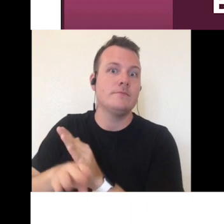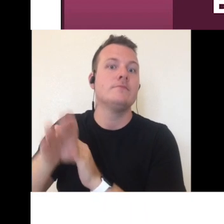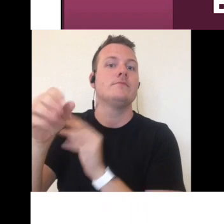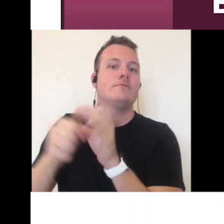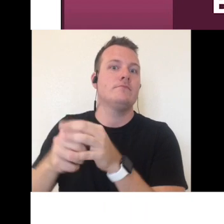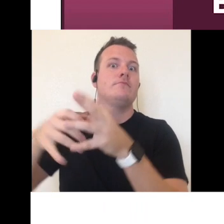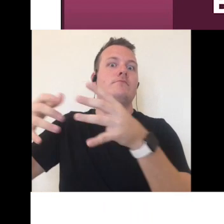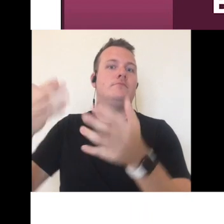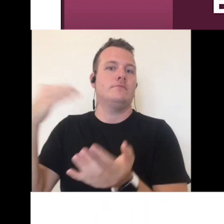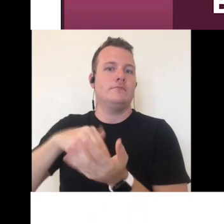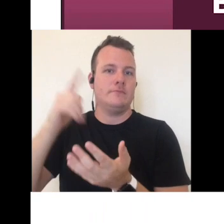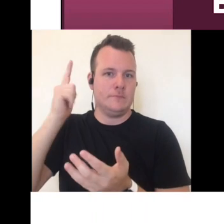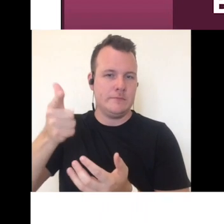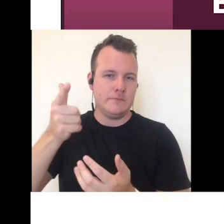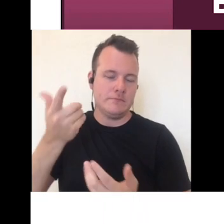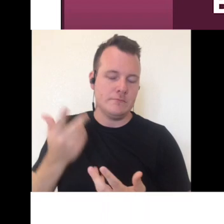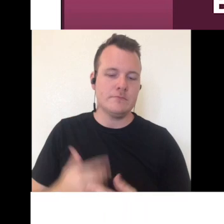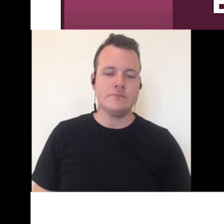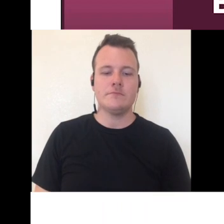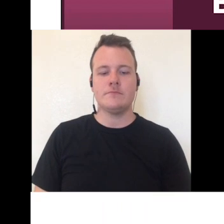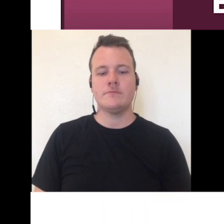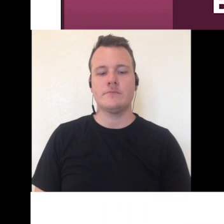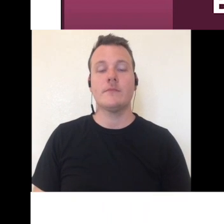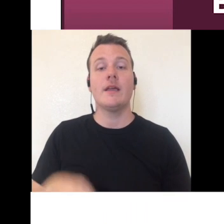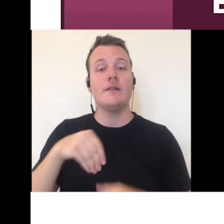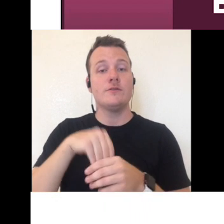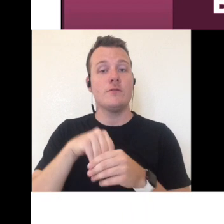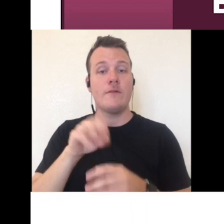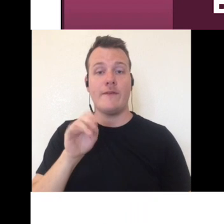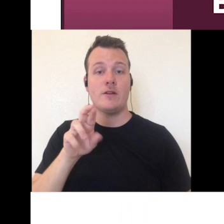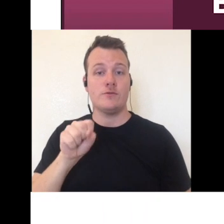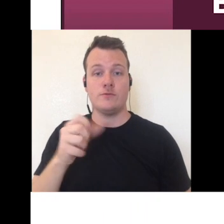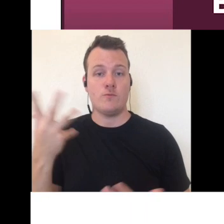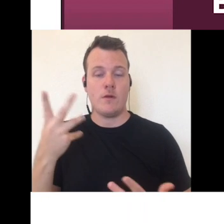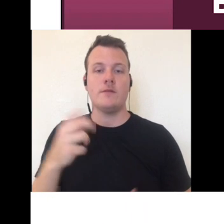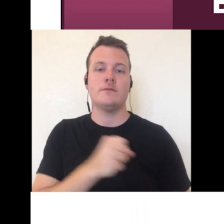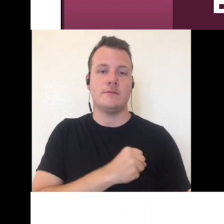of those insurance programs, they make they make- it back in the future. Internal